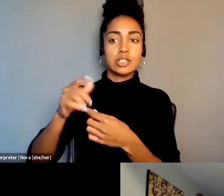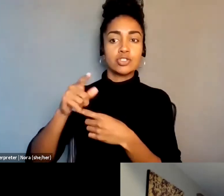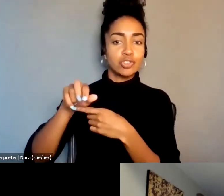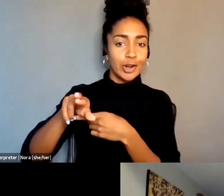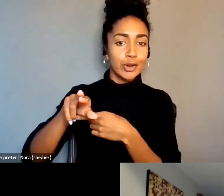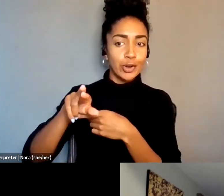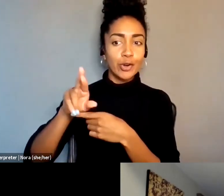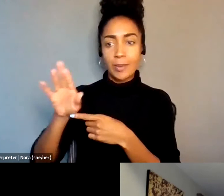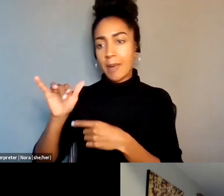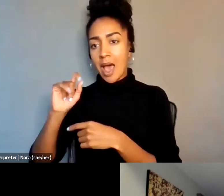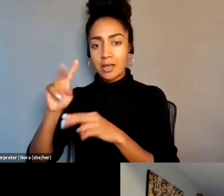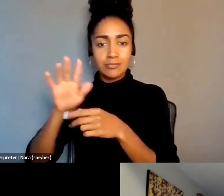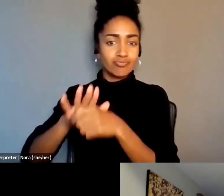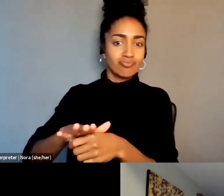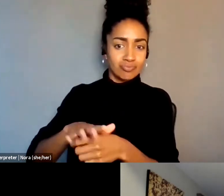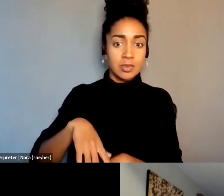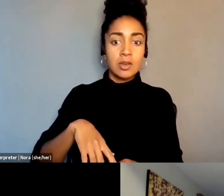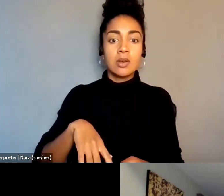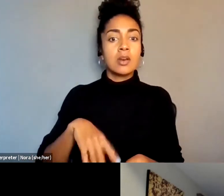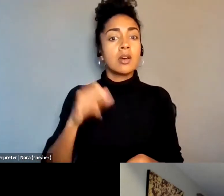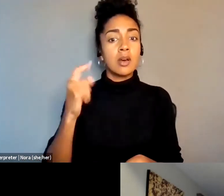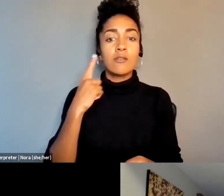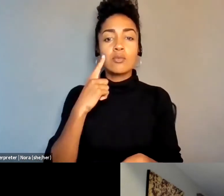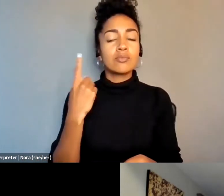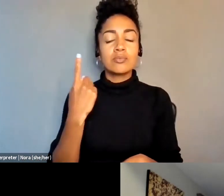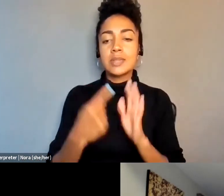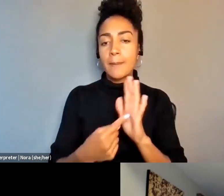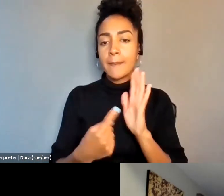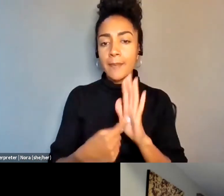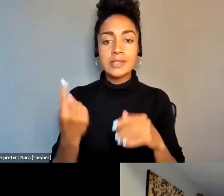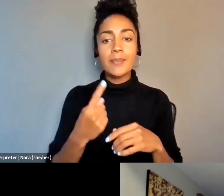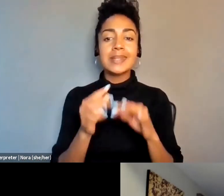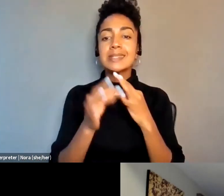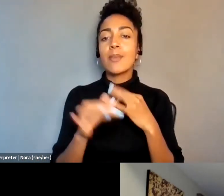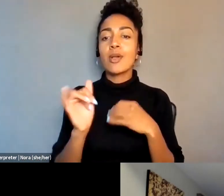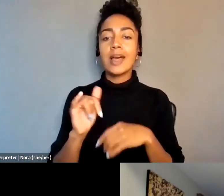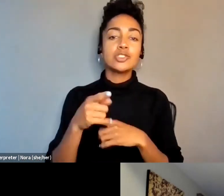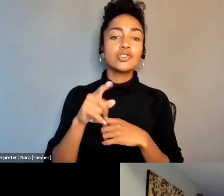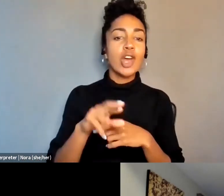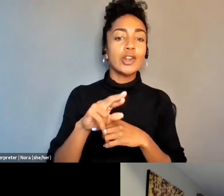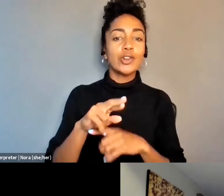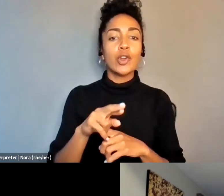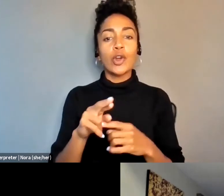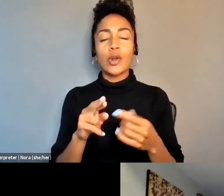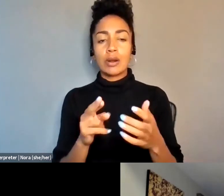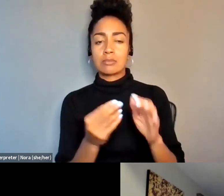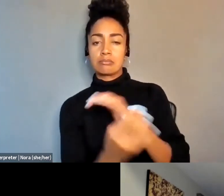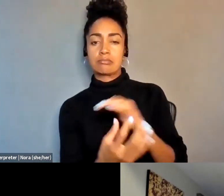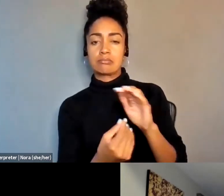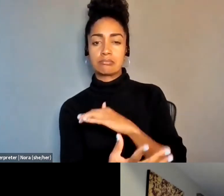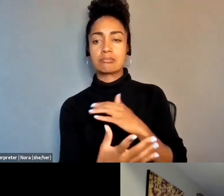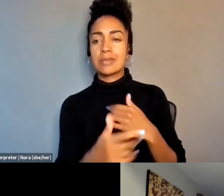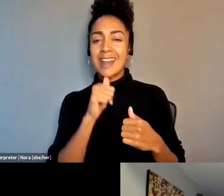through textbooks, on a regular basis can do huge damage to our efforts at scale.